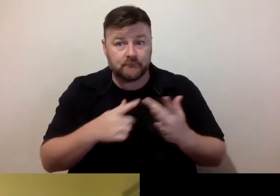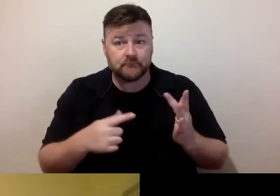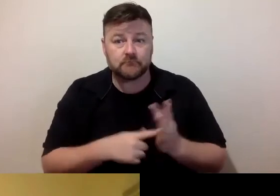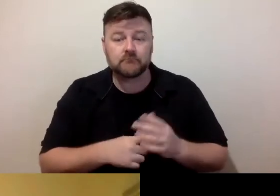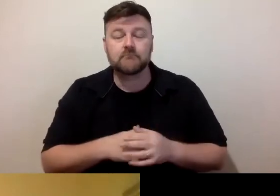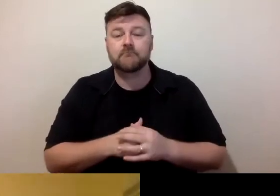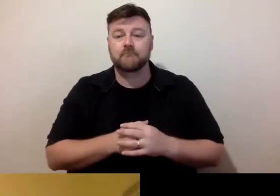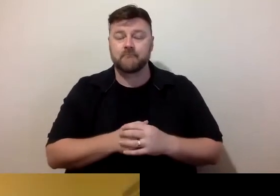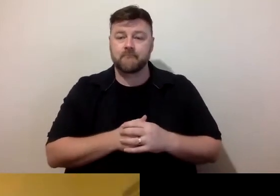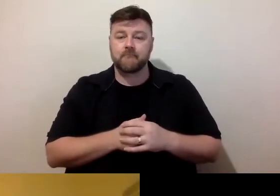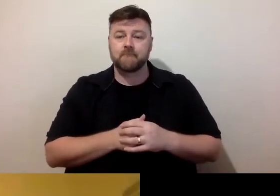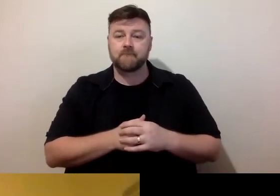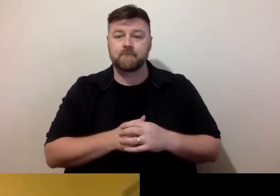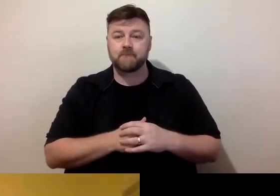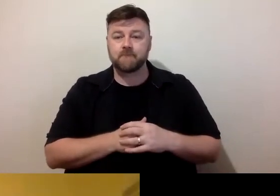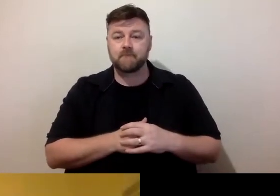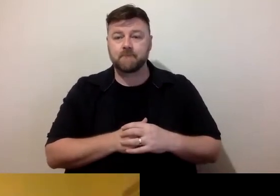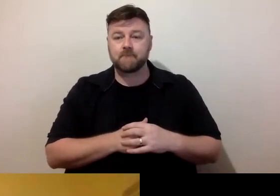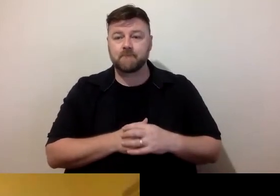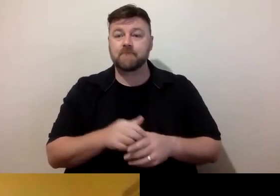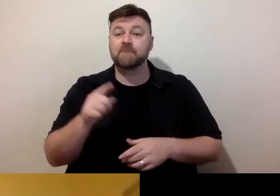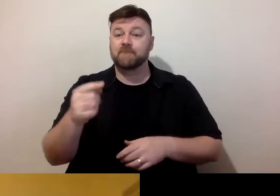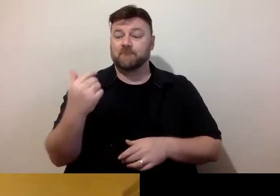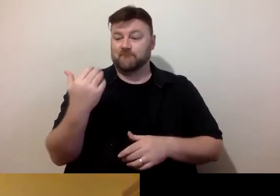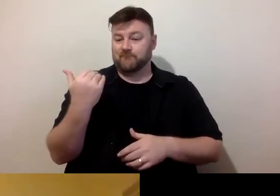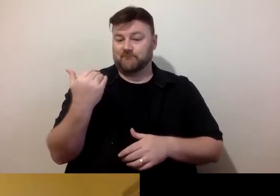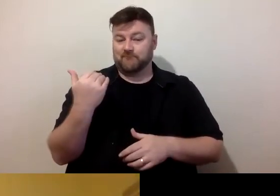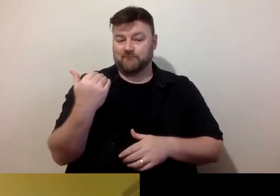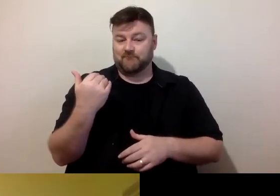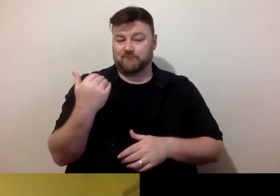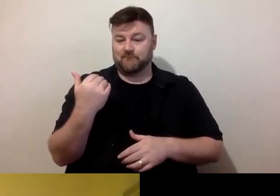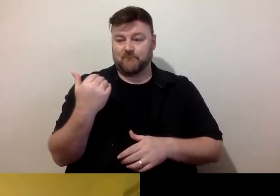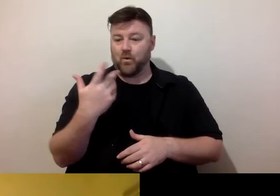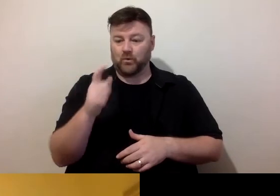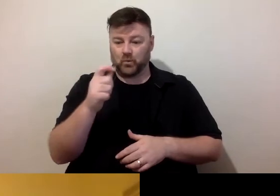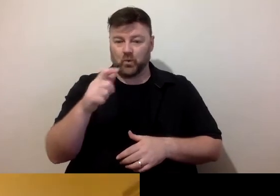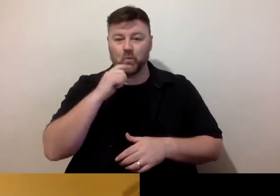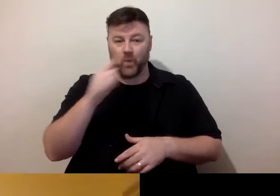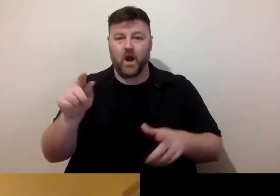Well, we're just about to have our very first public season.